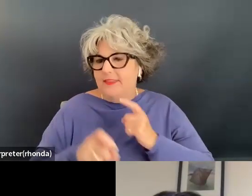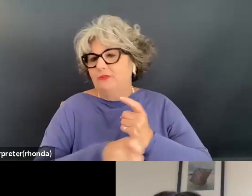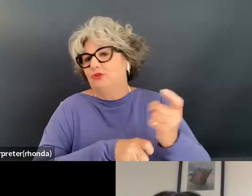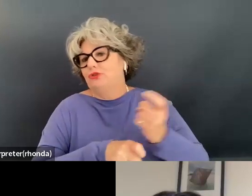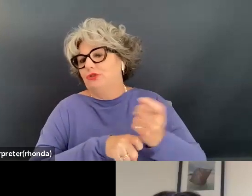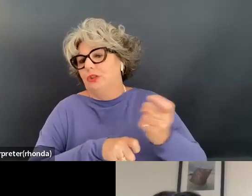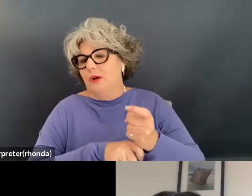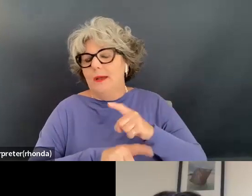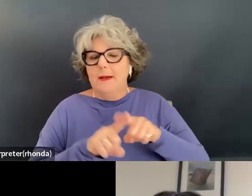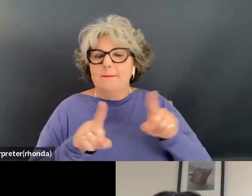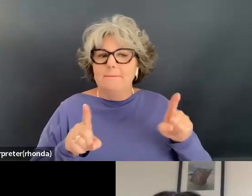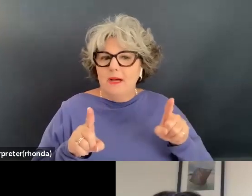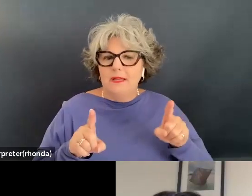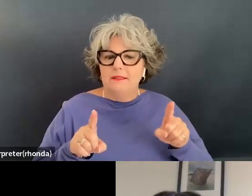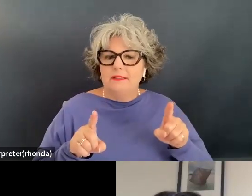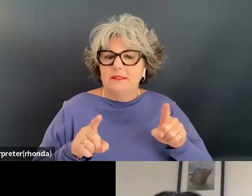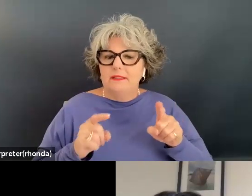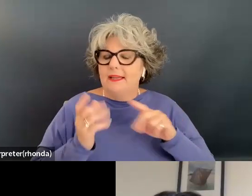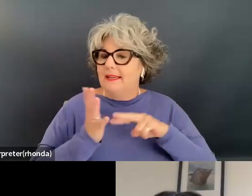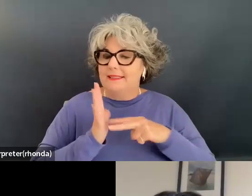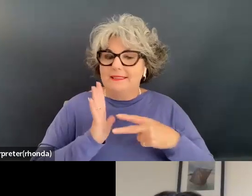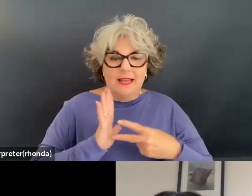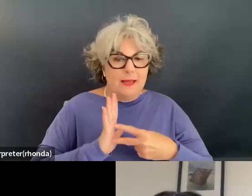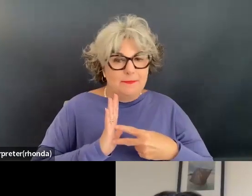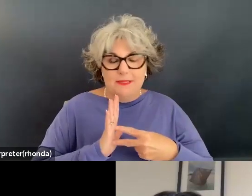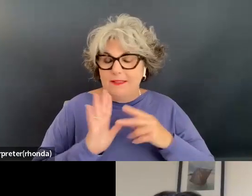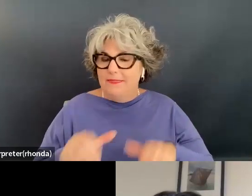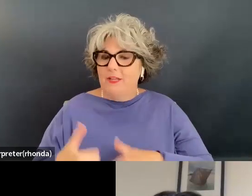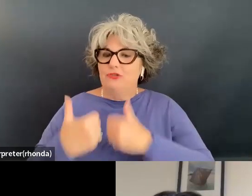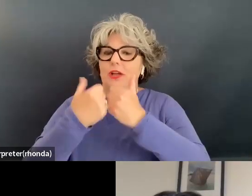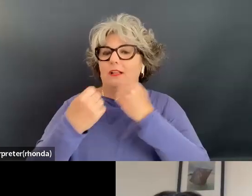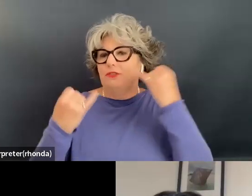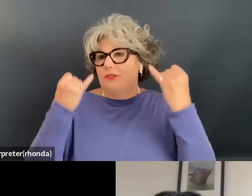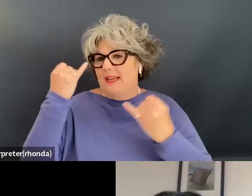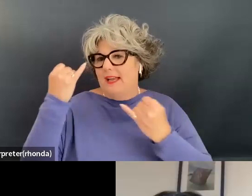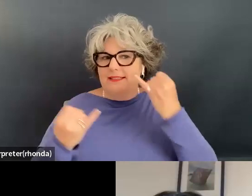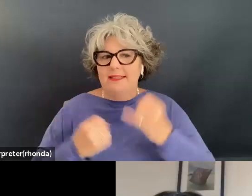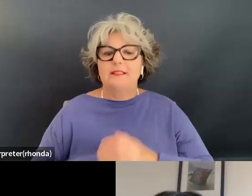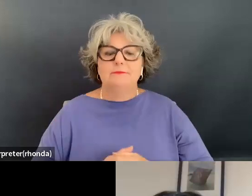But it doesn't mean necessarily that they're challenging it, Right. - Specific to that city.